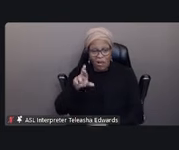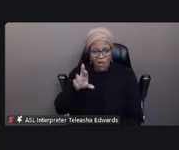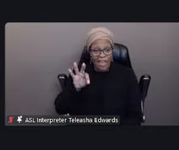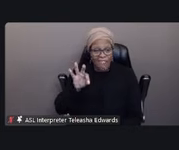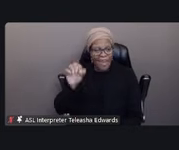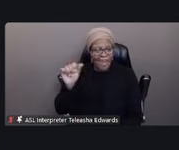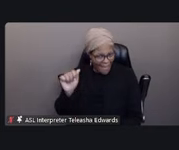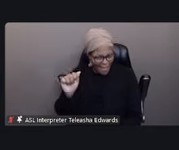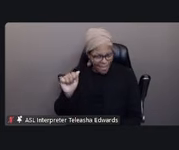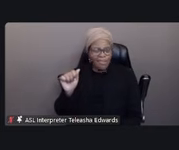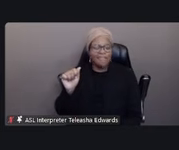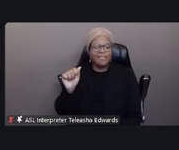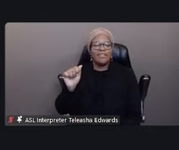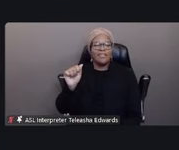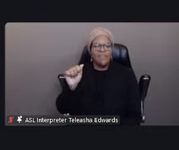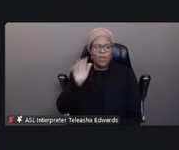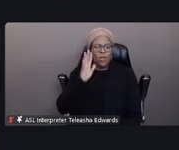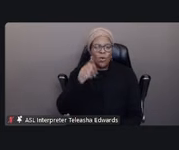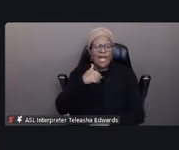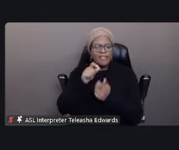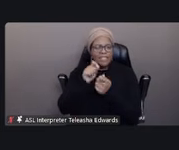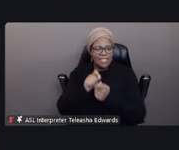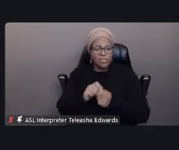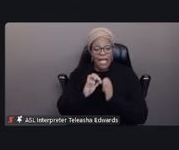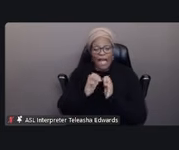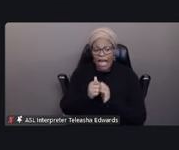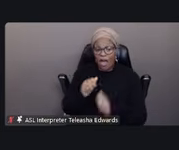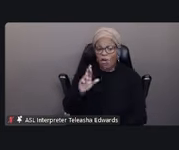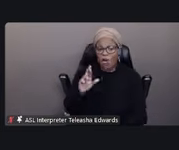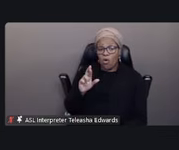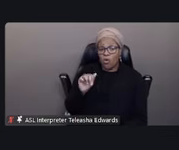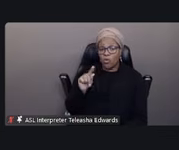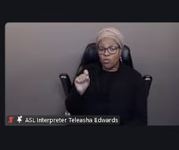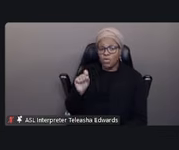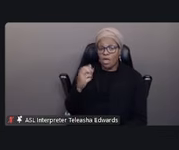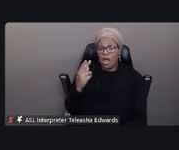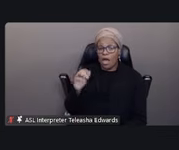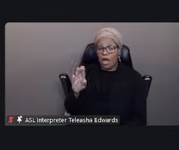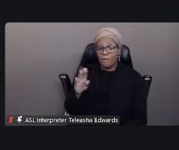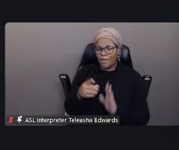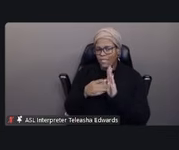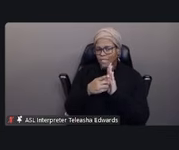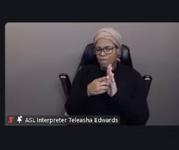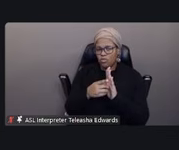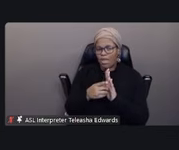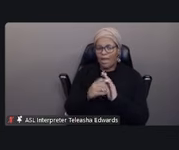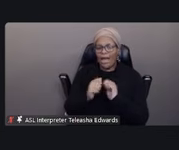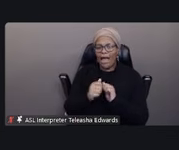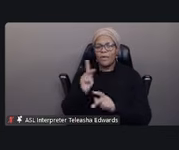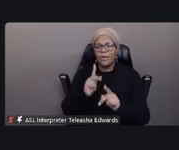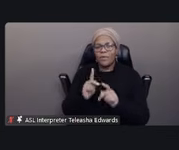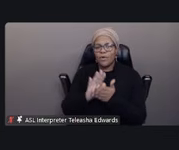um with how um roots hubs can demonstrate um how people get involved in the governance structure.